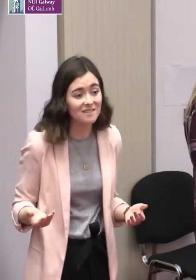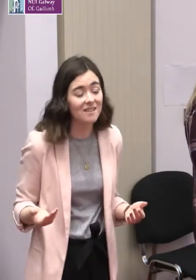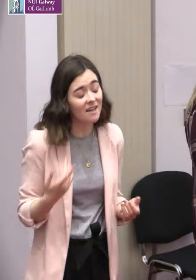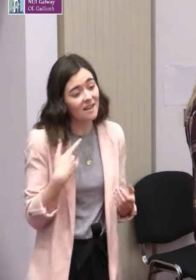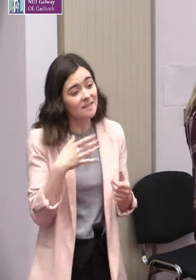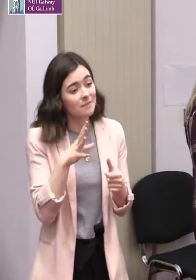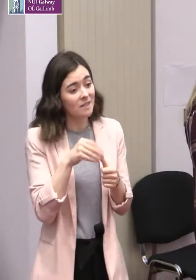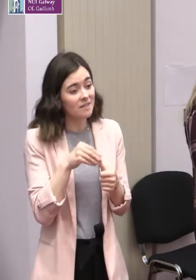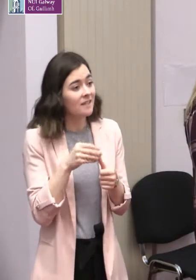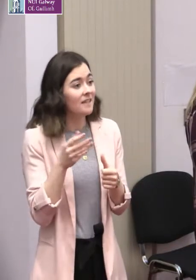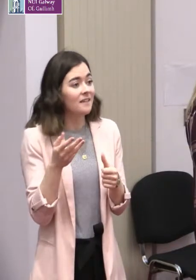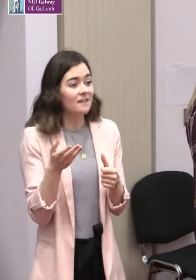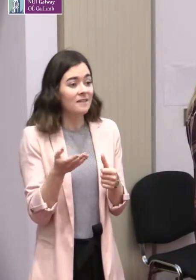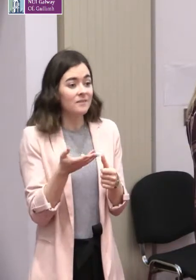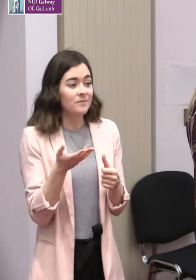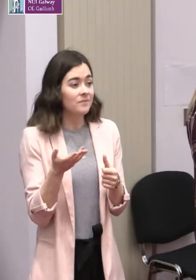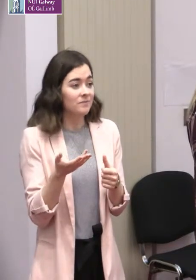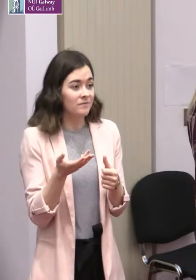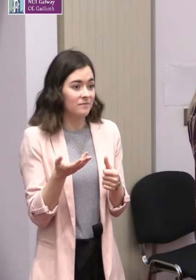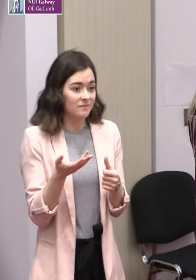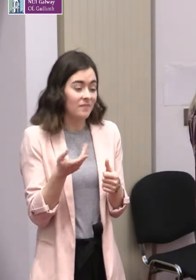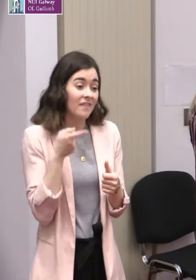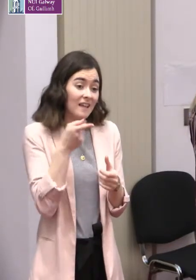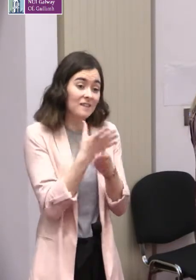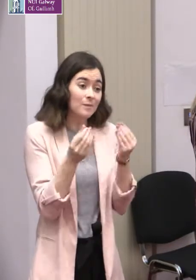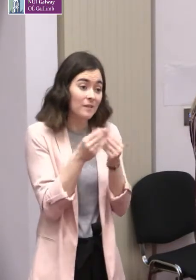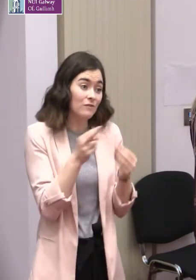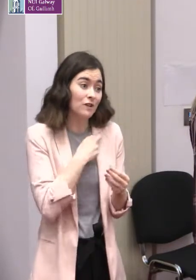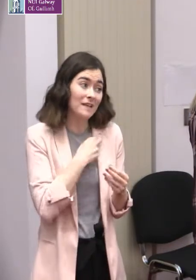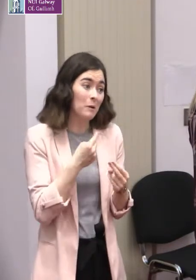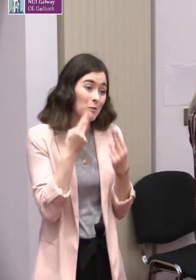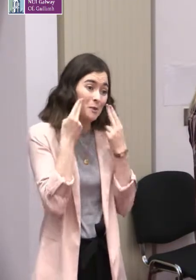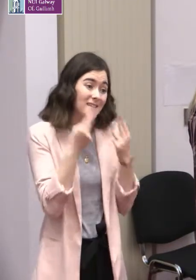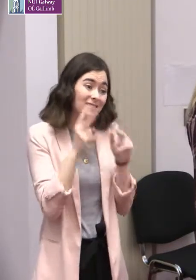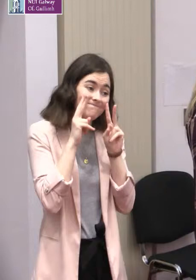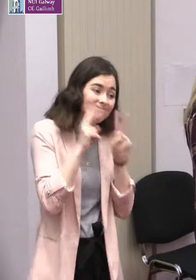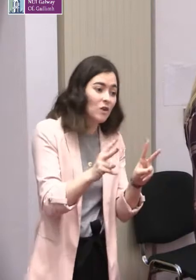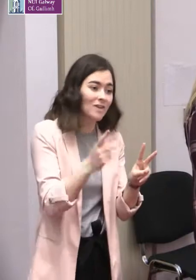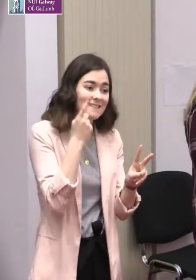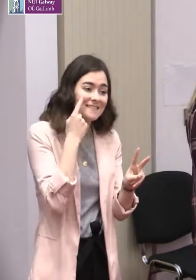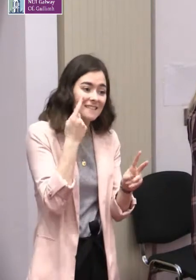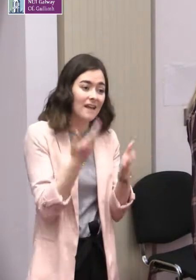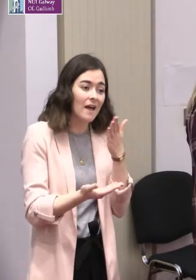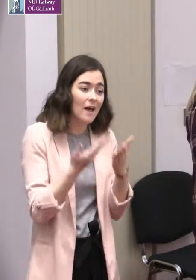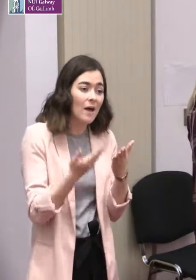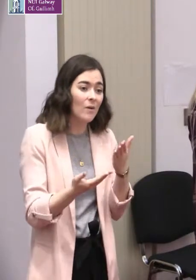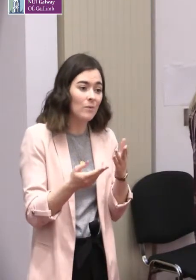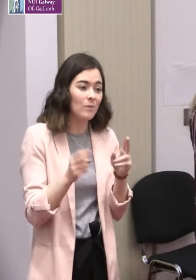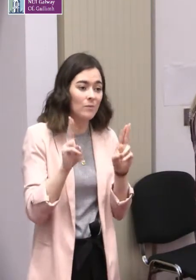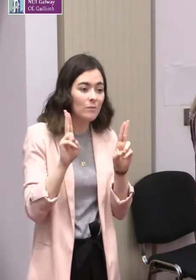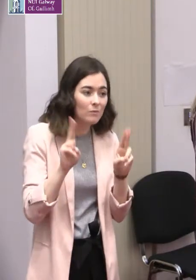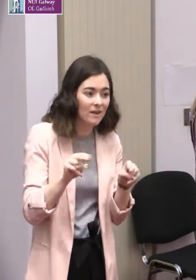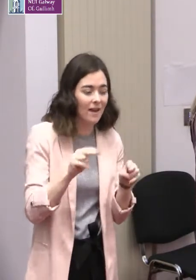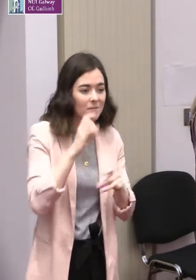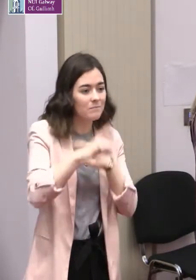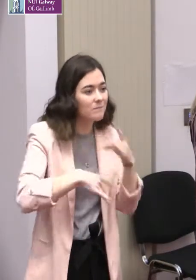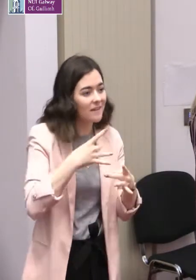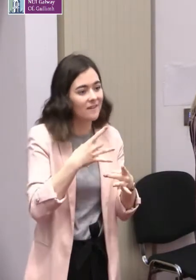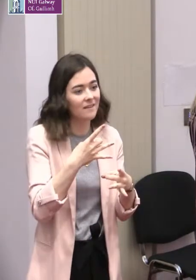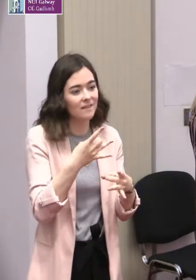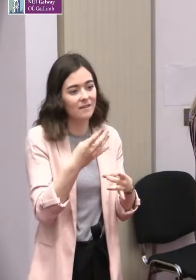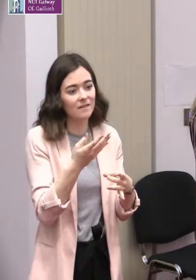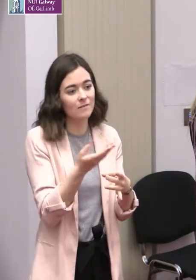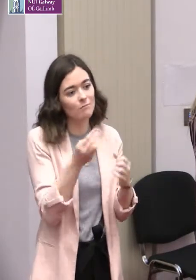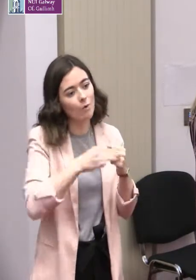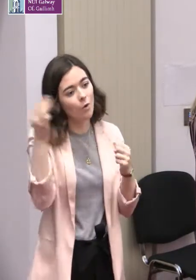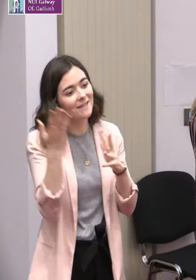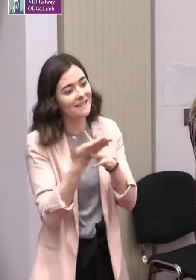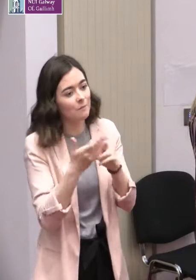Certainly, that is something we need to look at, how we could make it more accessible,